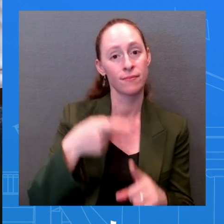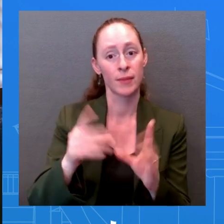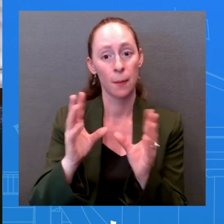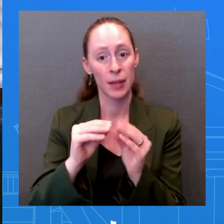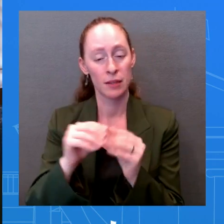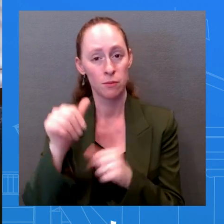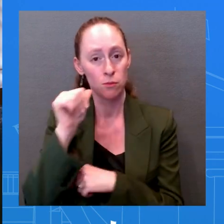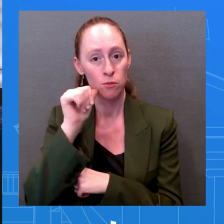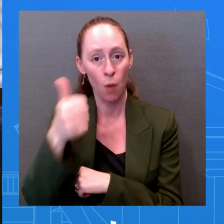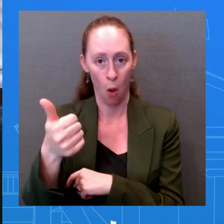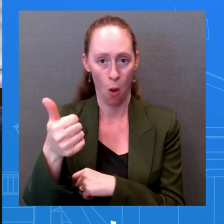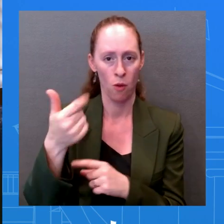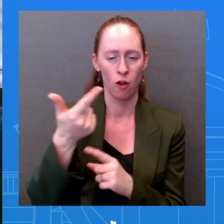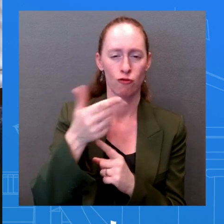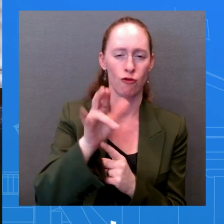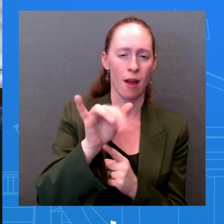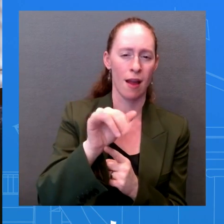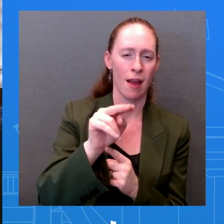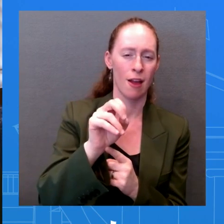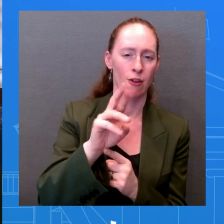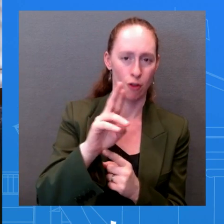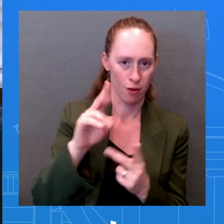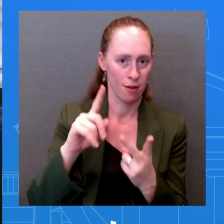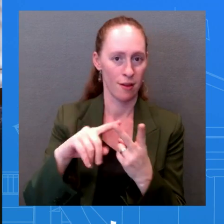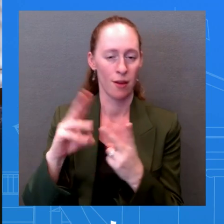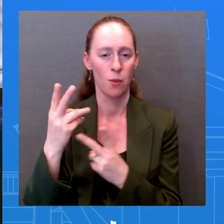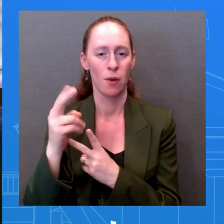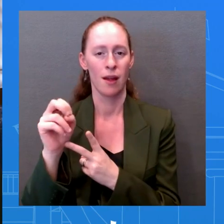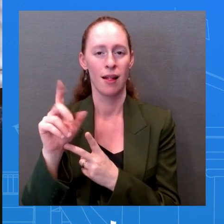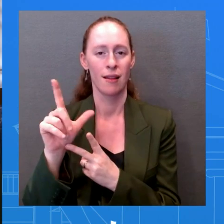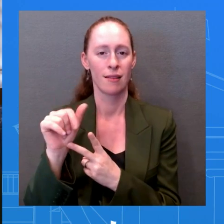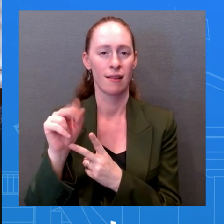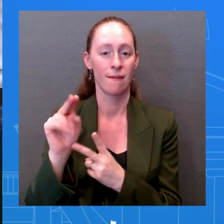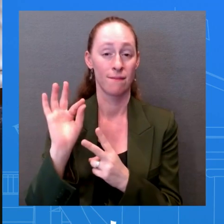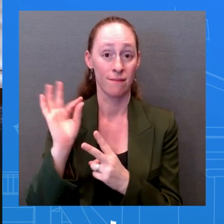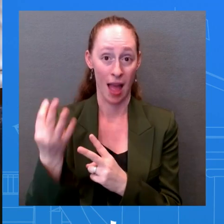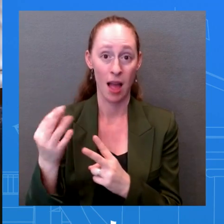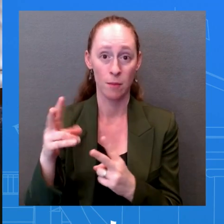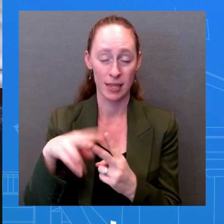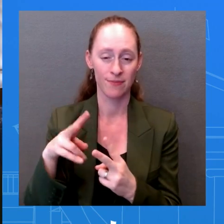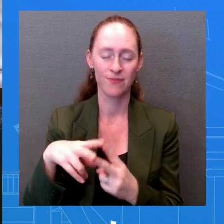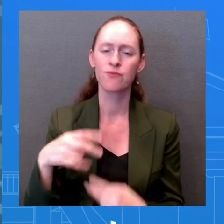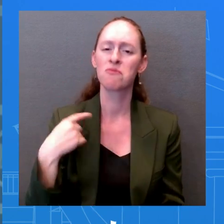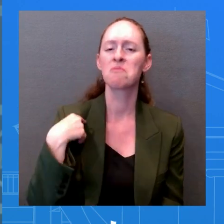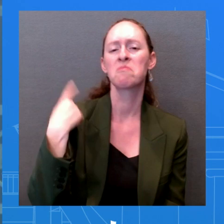to these buses of migrants getting dropped off. I wonder: What was President Biden's response to that? Ms. Jean-Pierre: I have not spoken to him